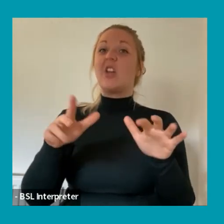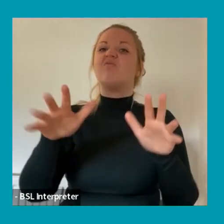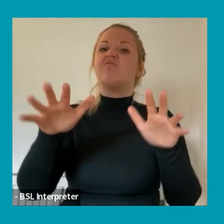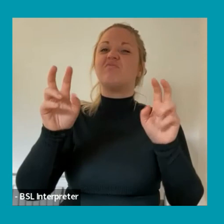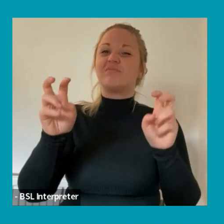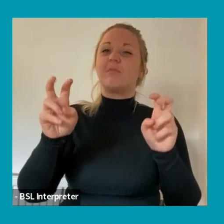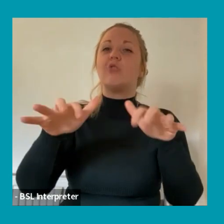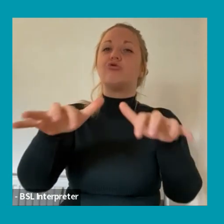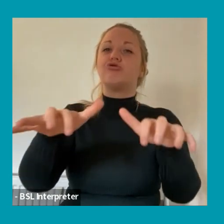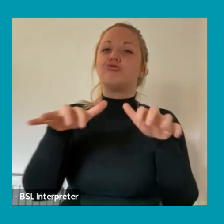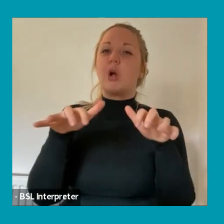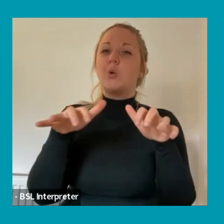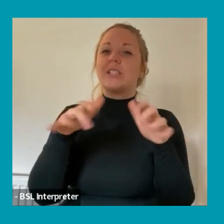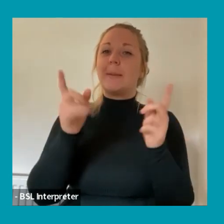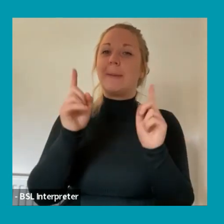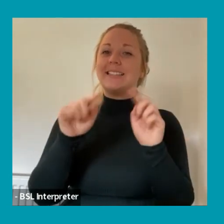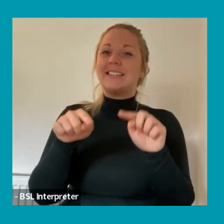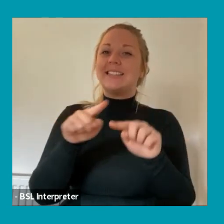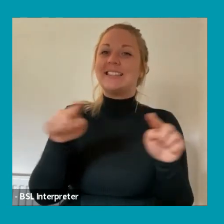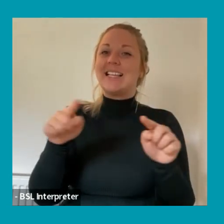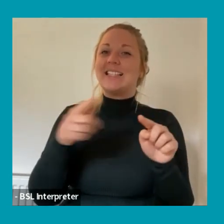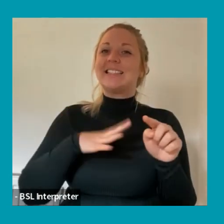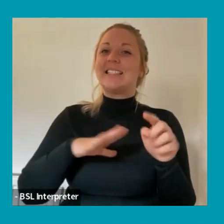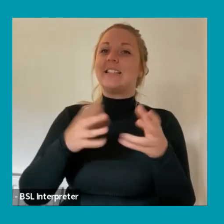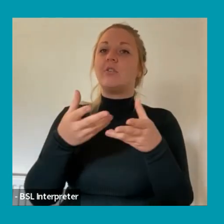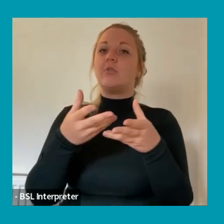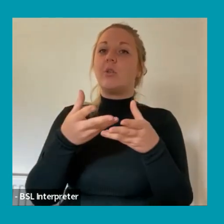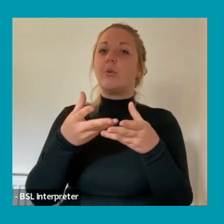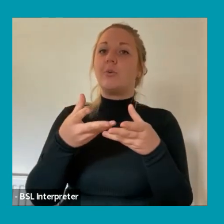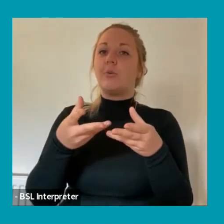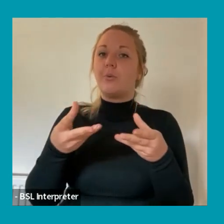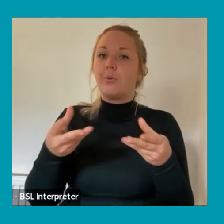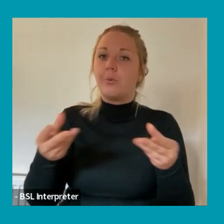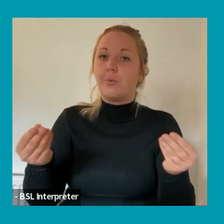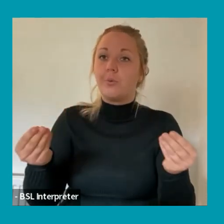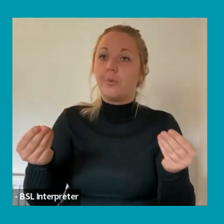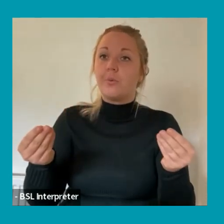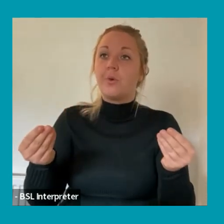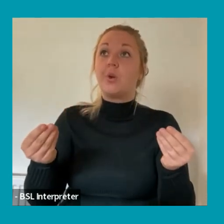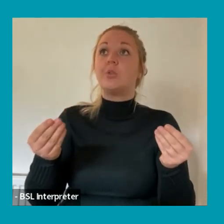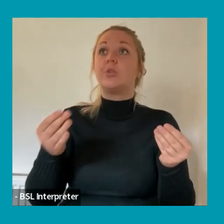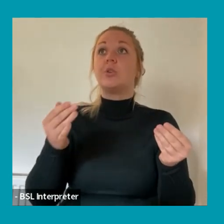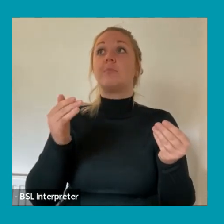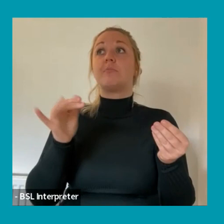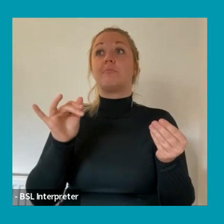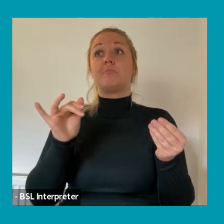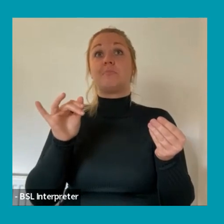those managers feel safe to have difficult conversations. To try new things.